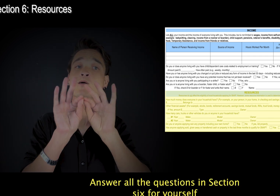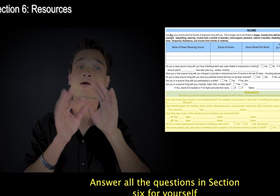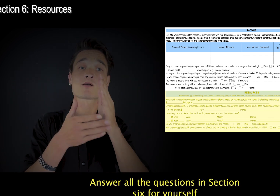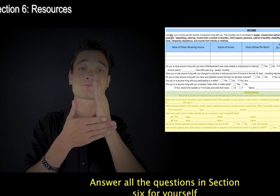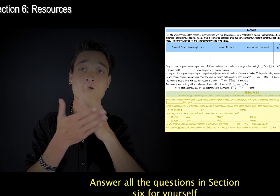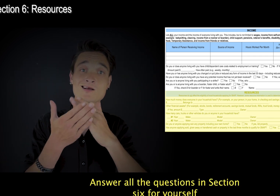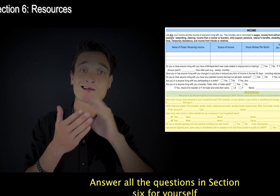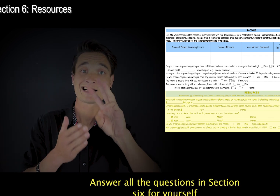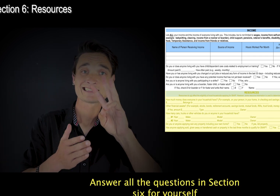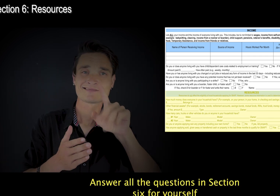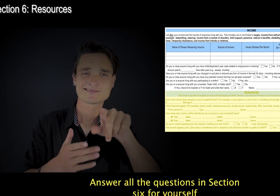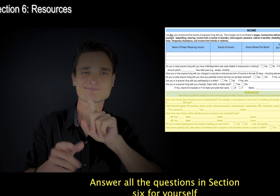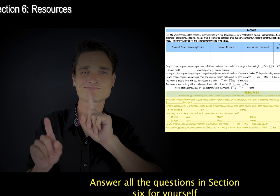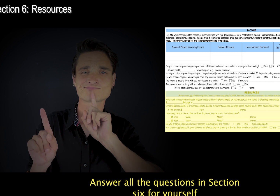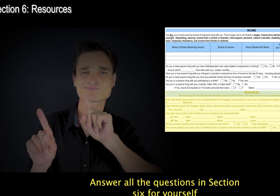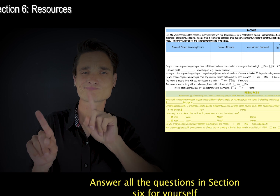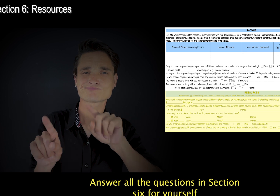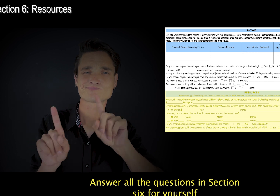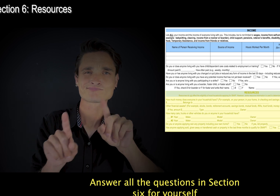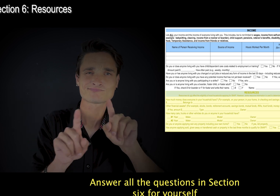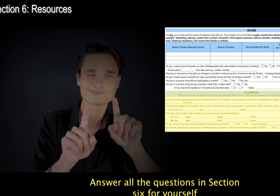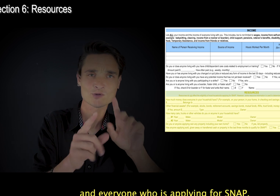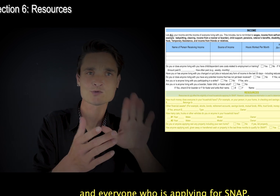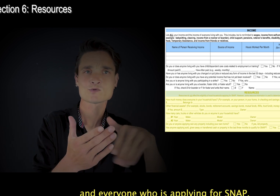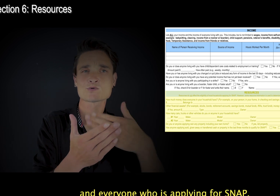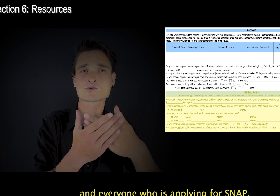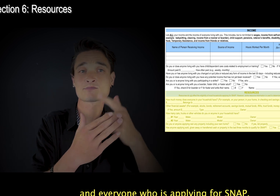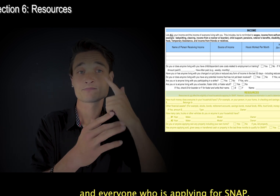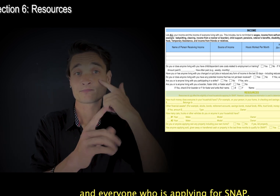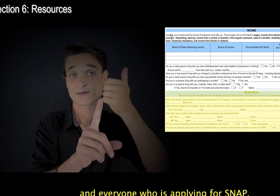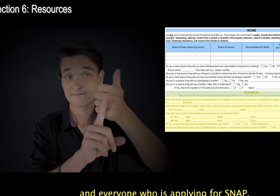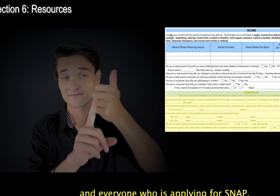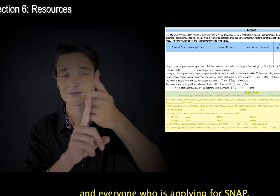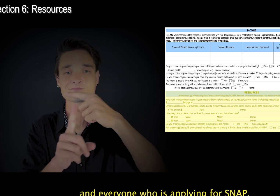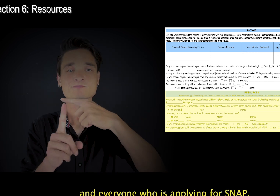Answer all the questions in Section six for yourself and everyone who is applying for SNAP.